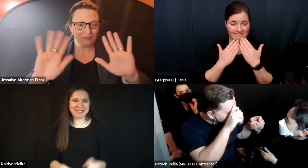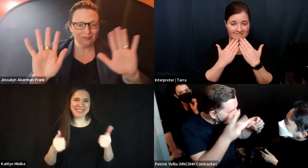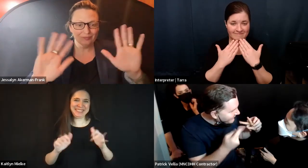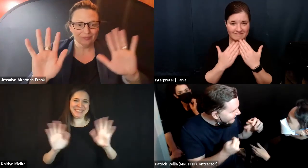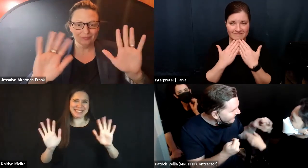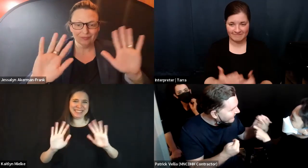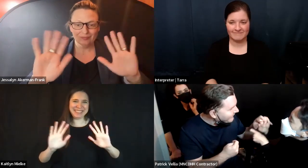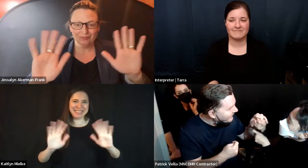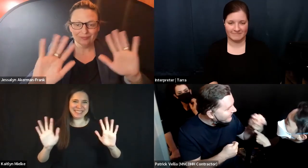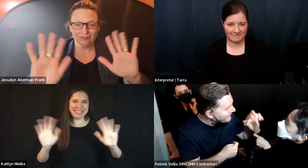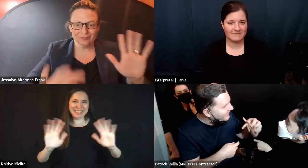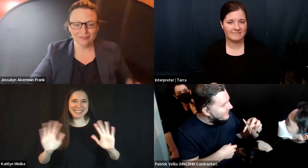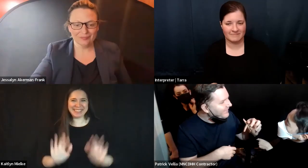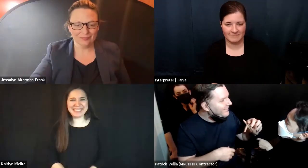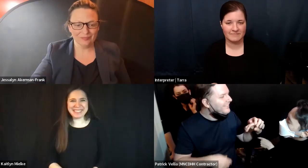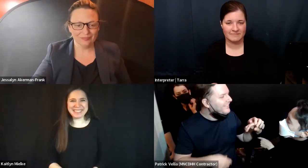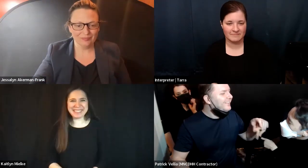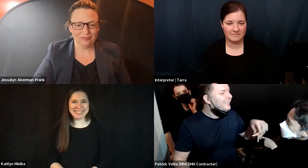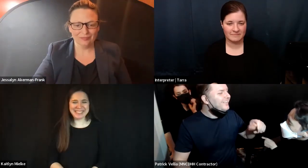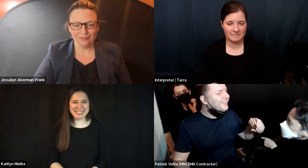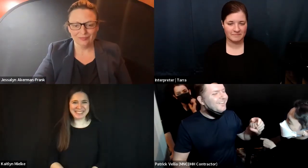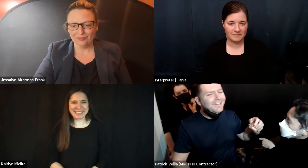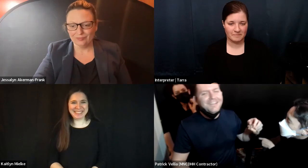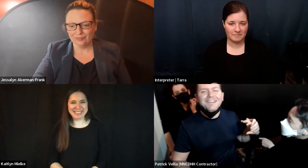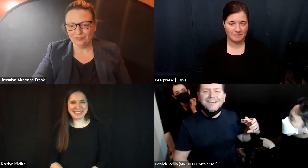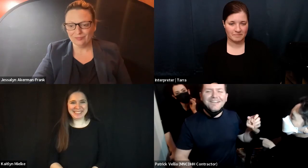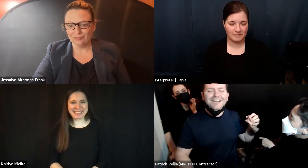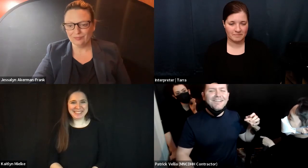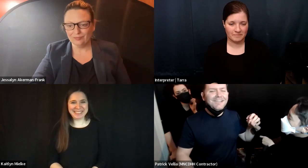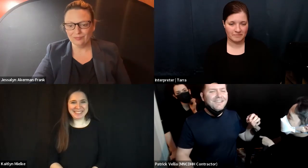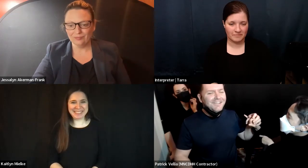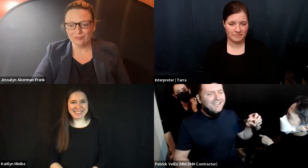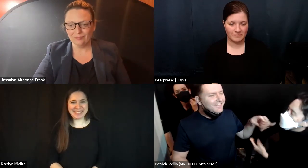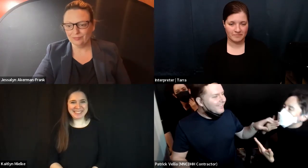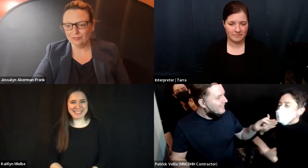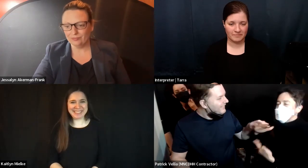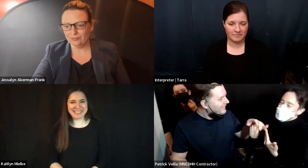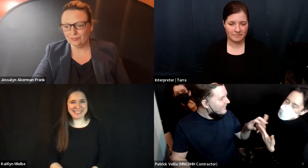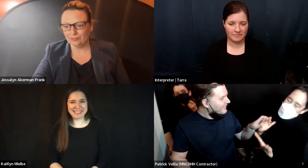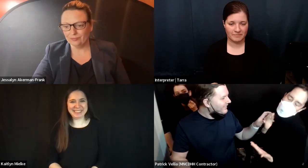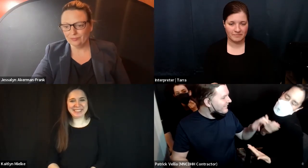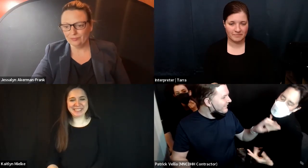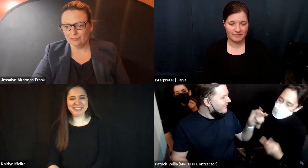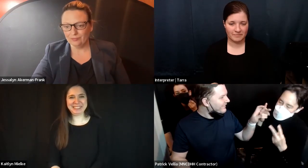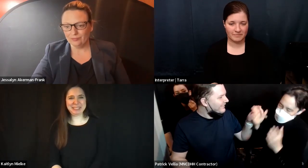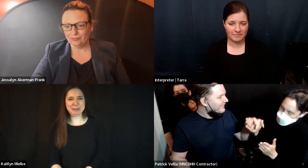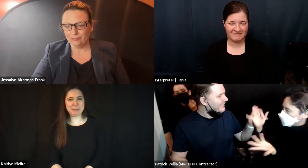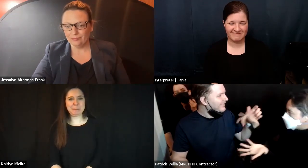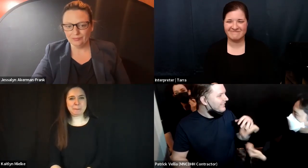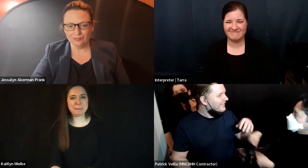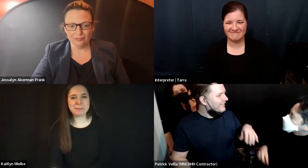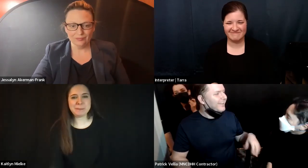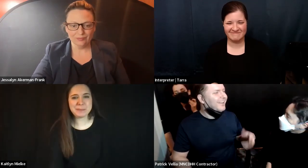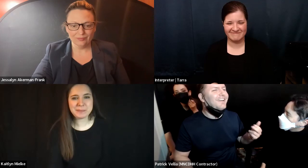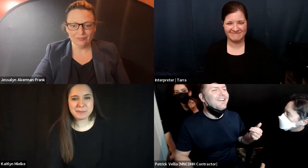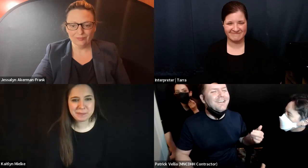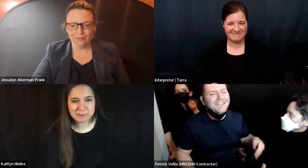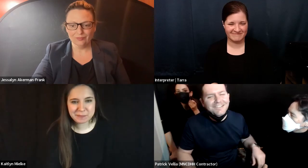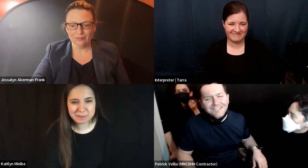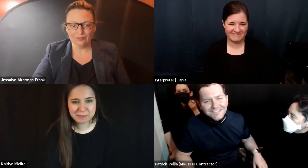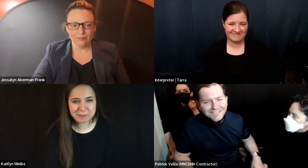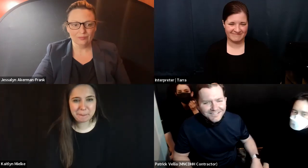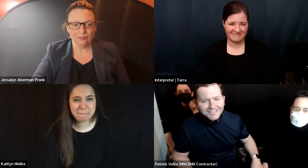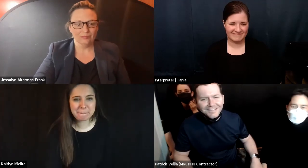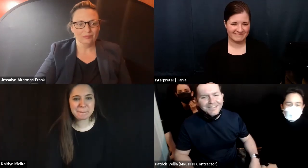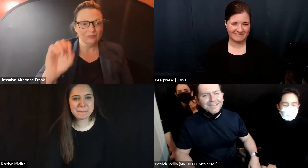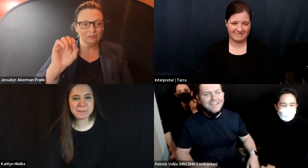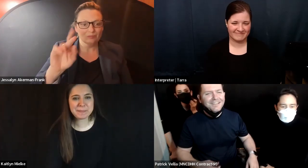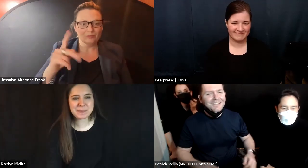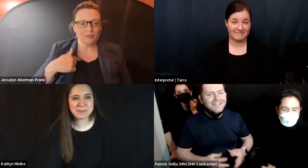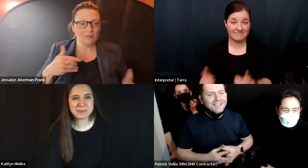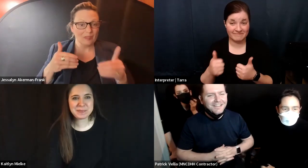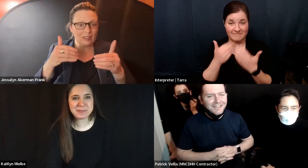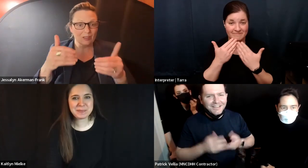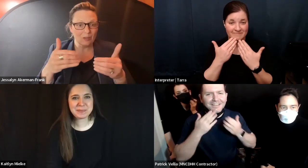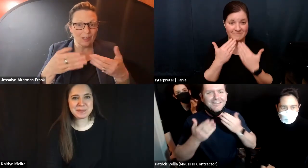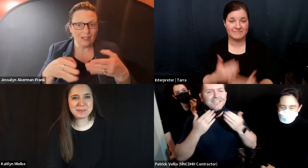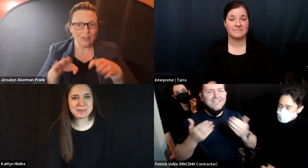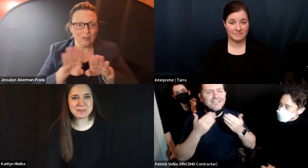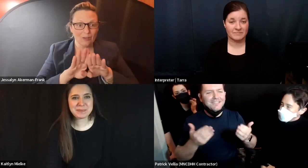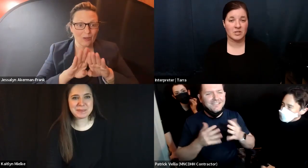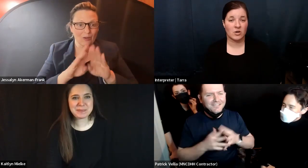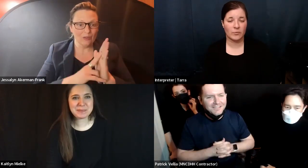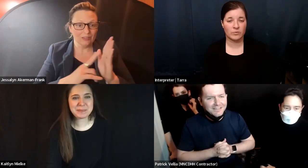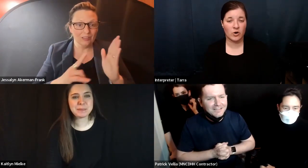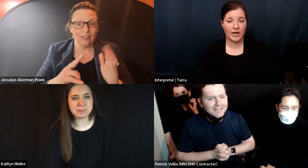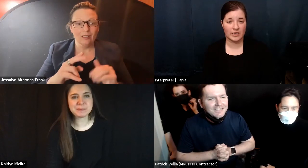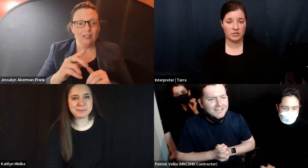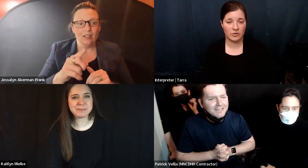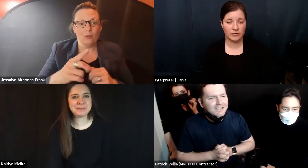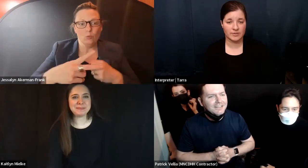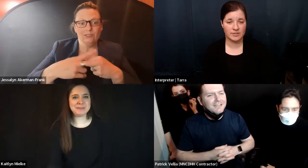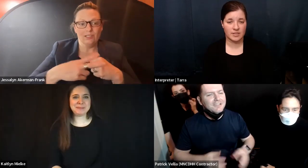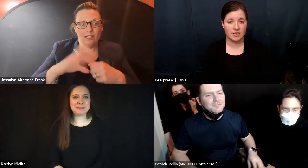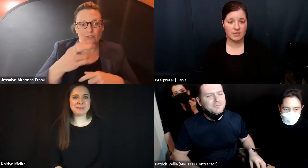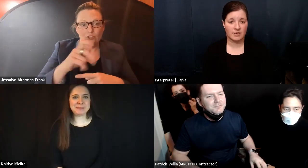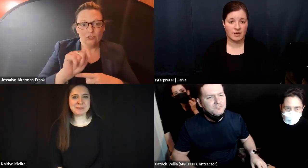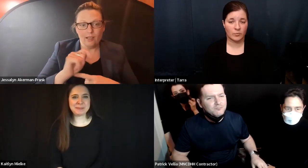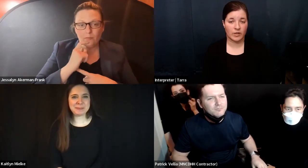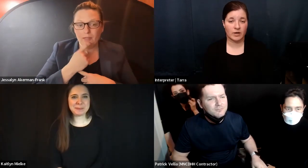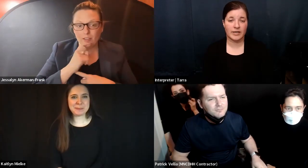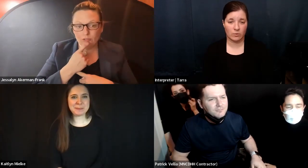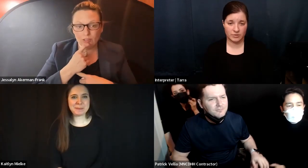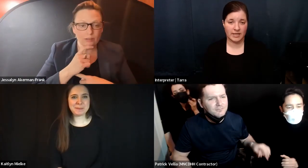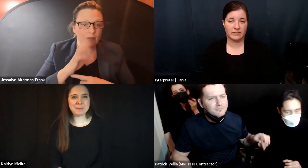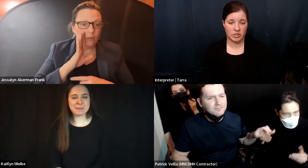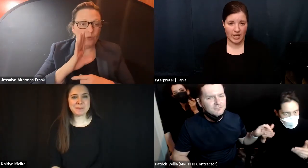Have a great night.